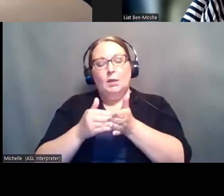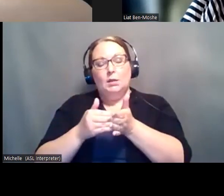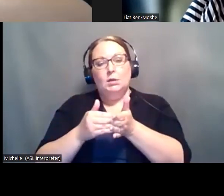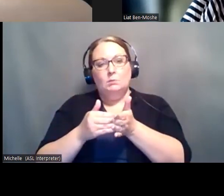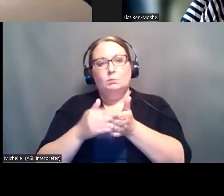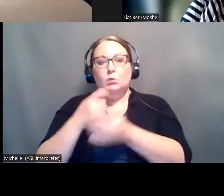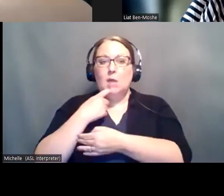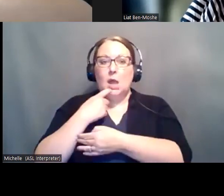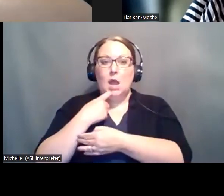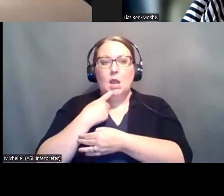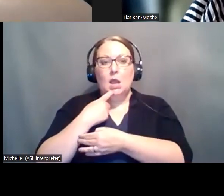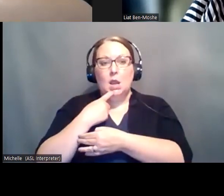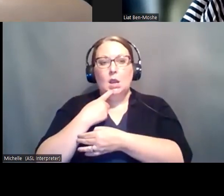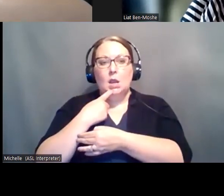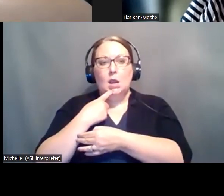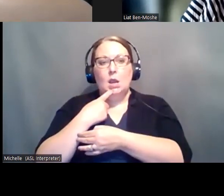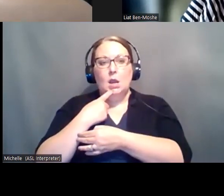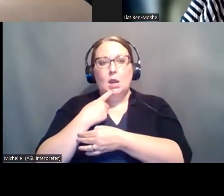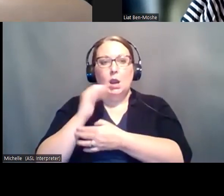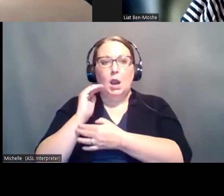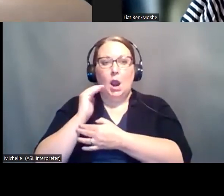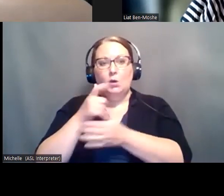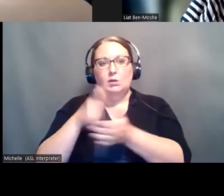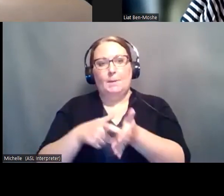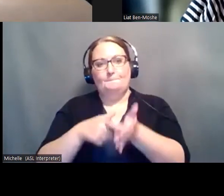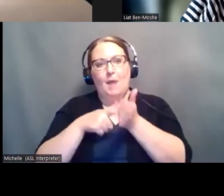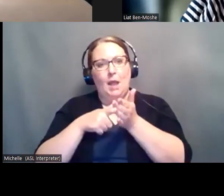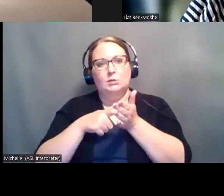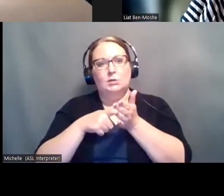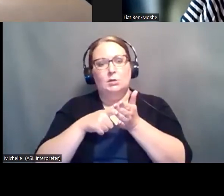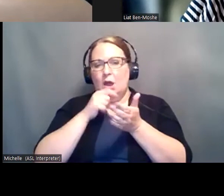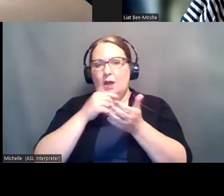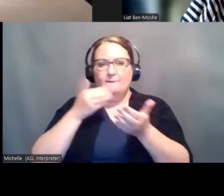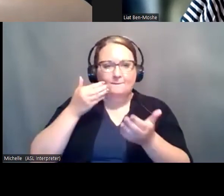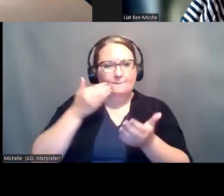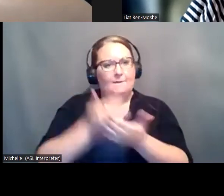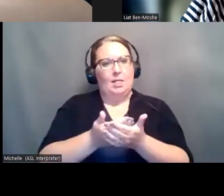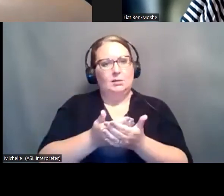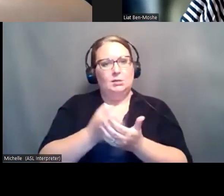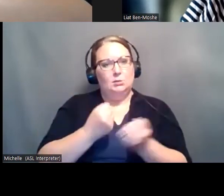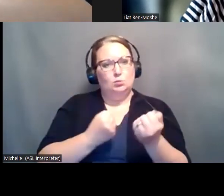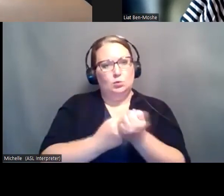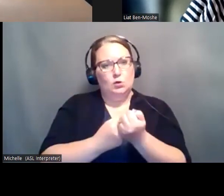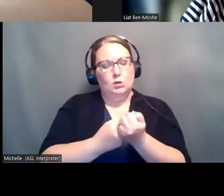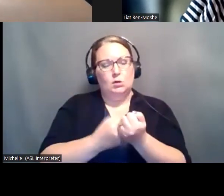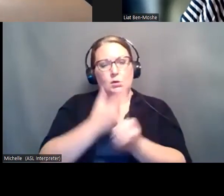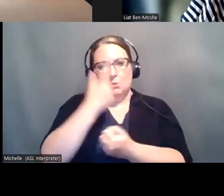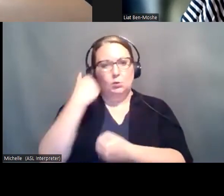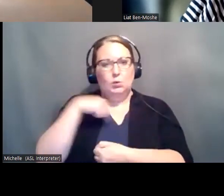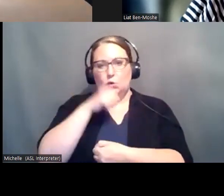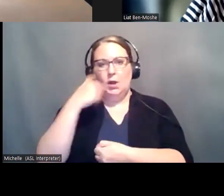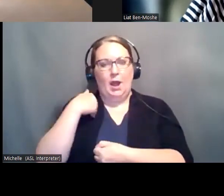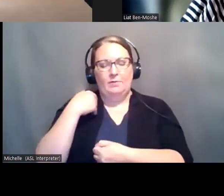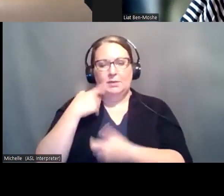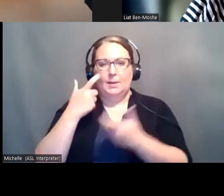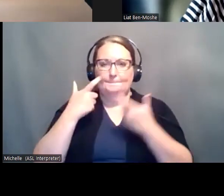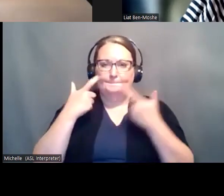that sort of our demands aren't validly backed because we don't have this sort of massive undergraduates